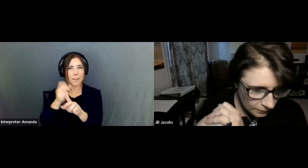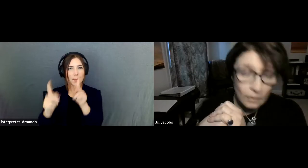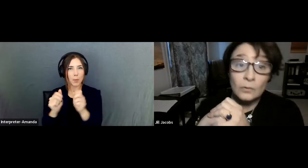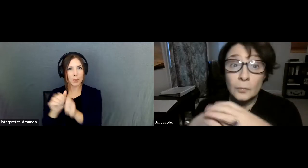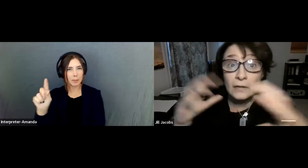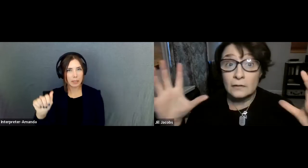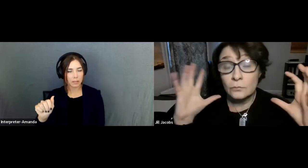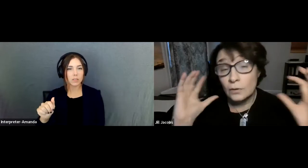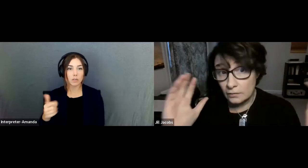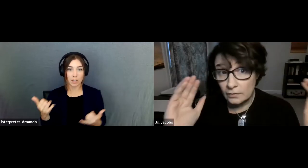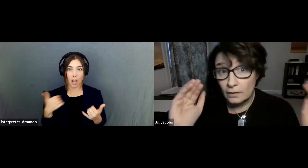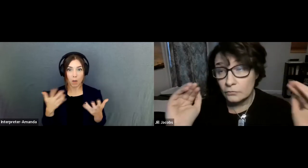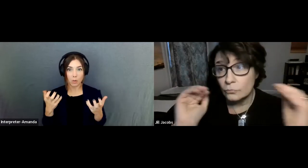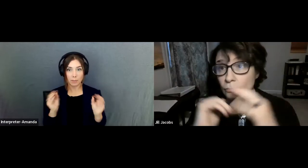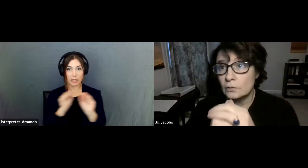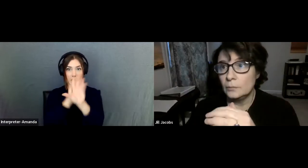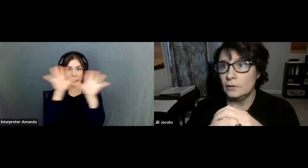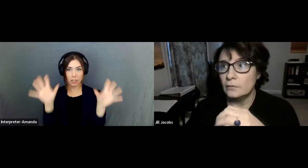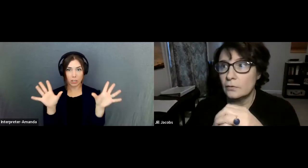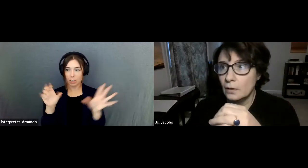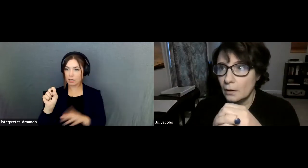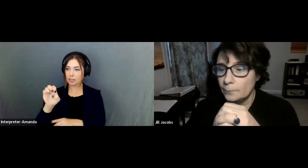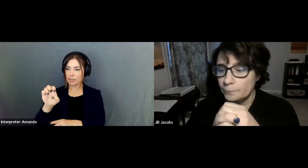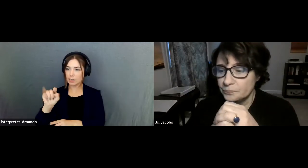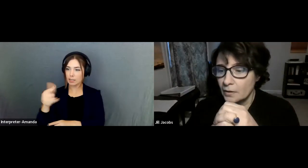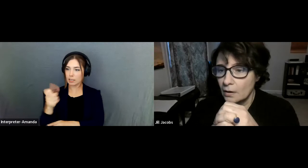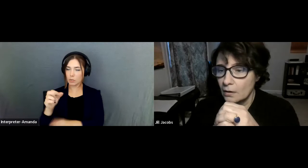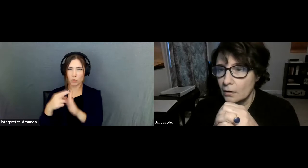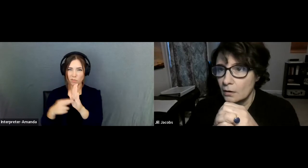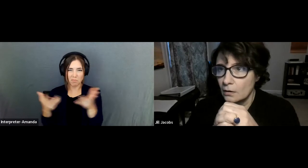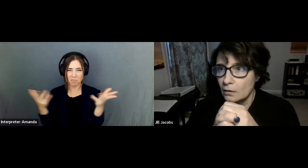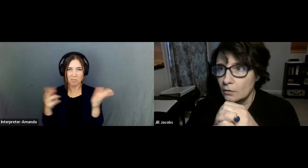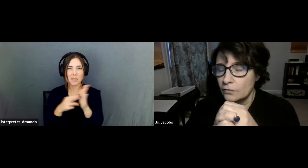And so I want to be clear what settings rule really means.